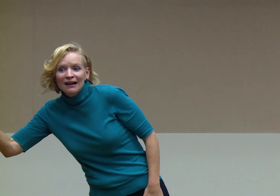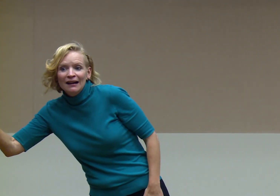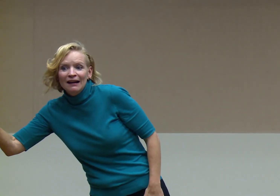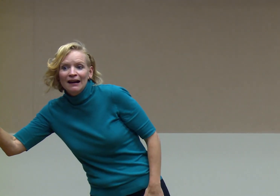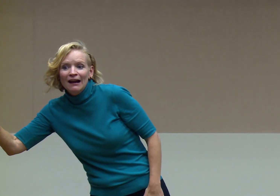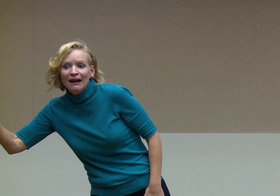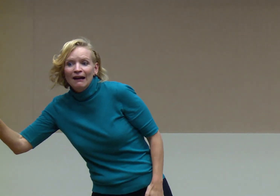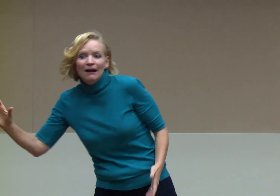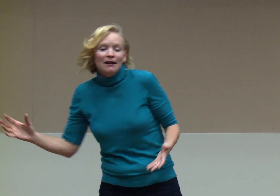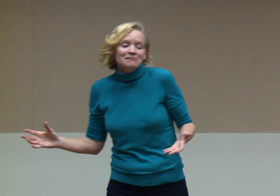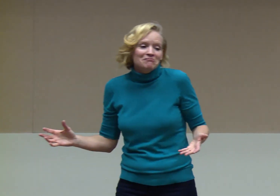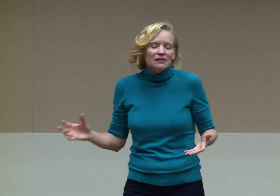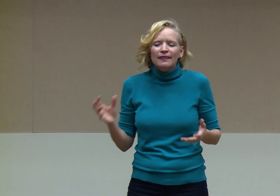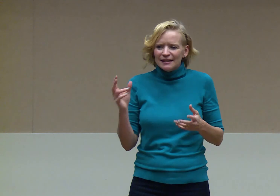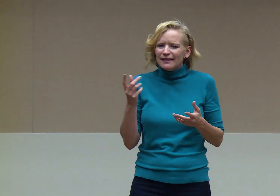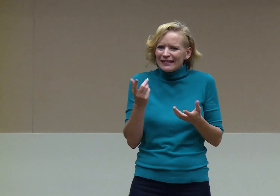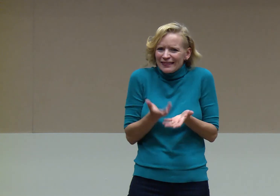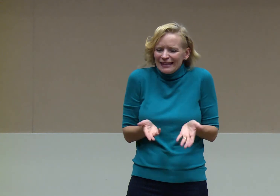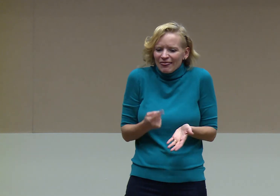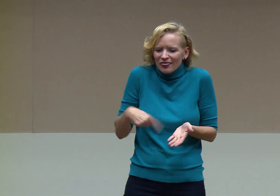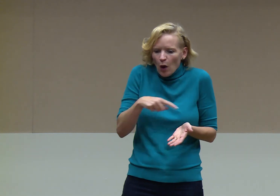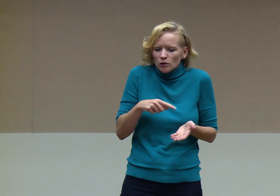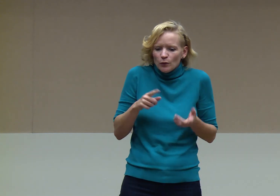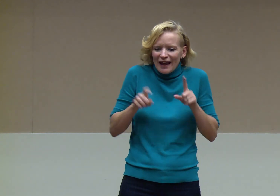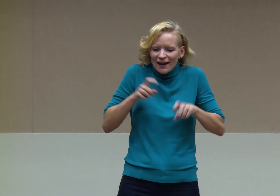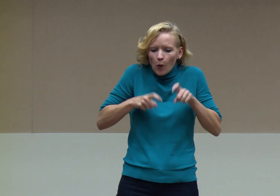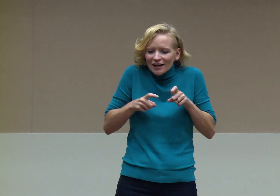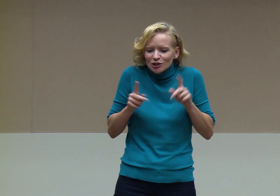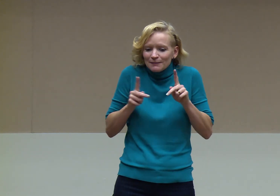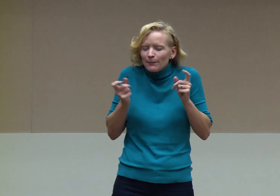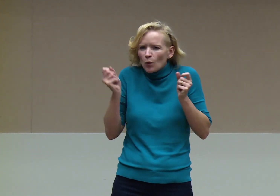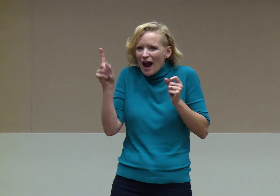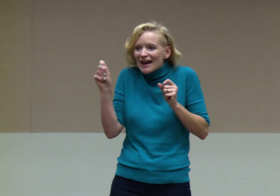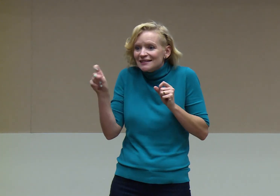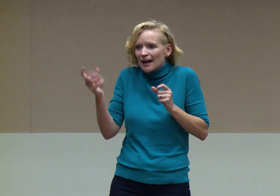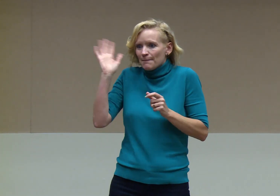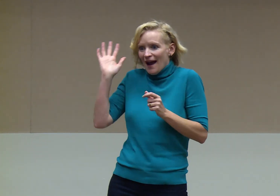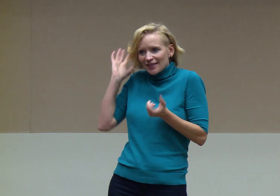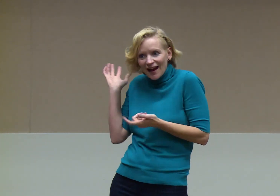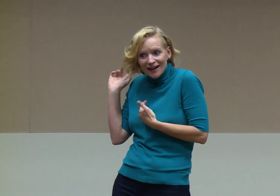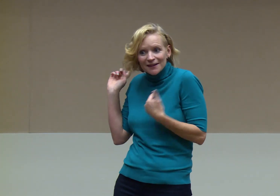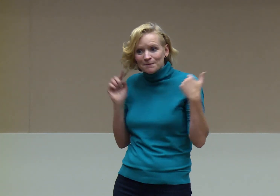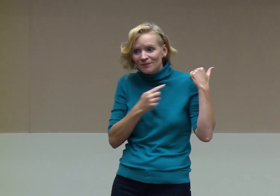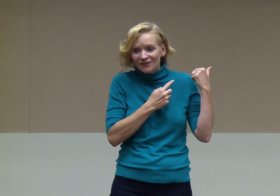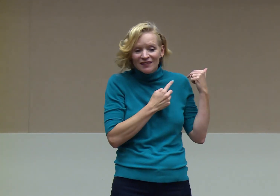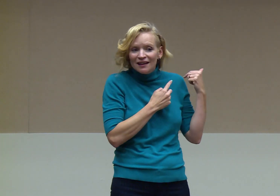Is it alphabetical order? Those are the types of questions that people were asking